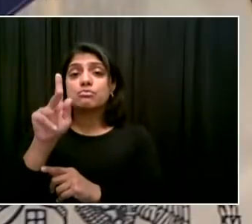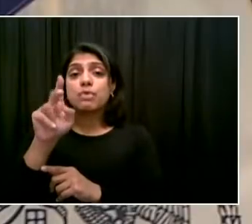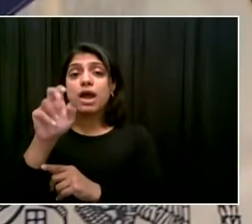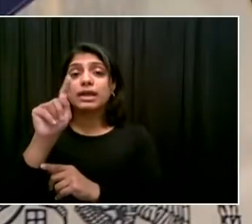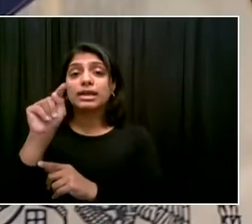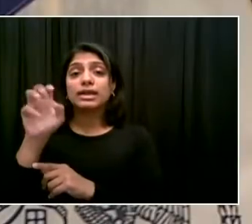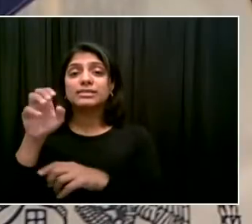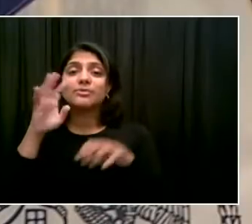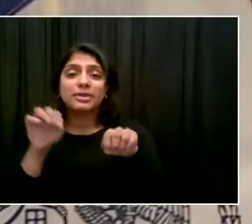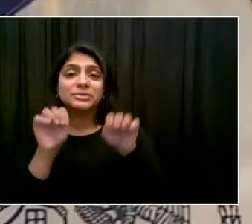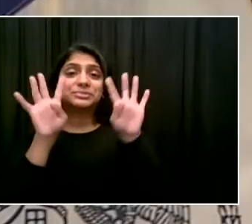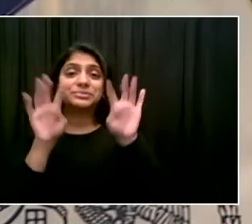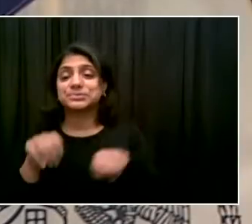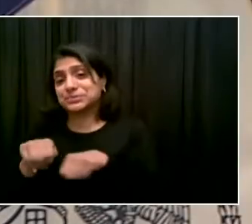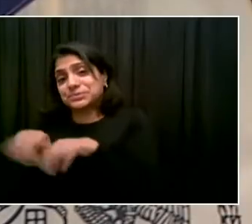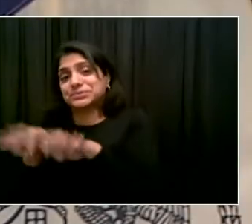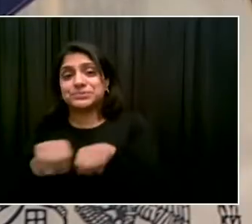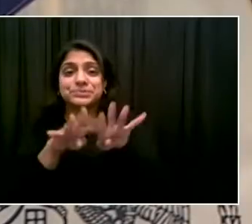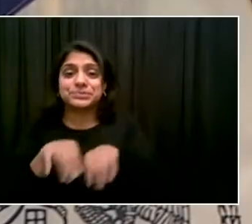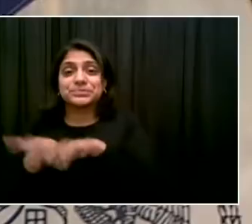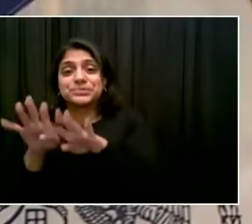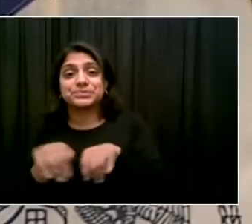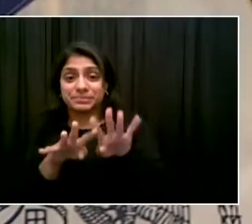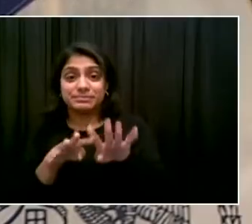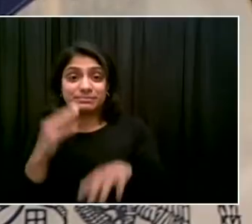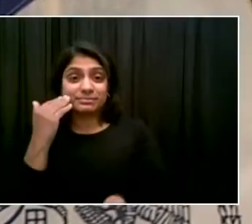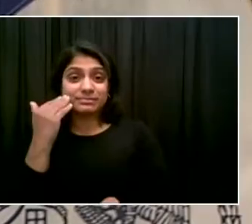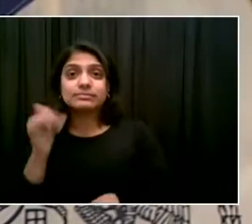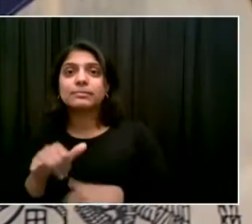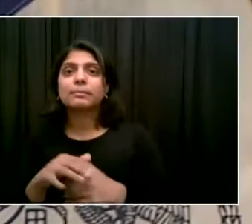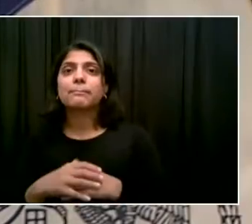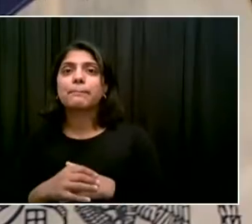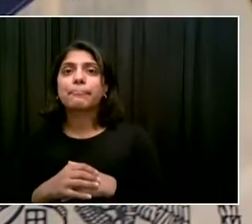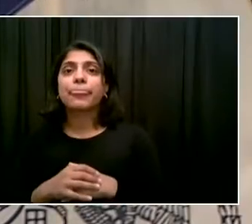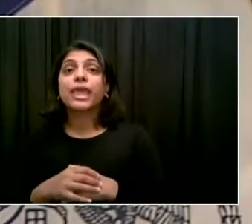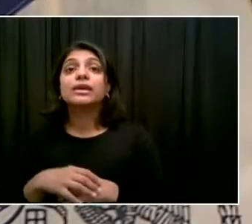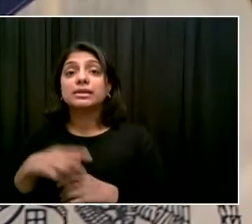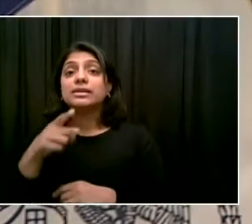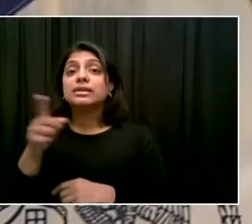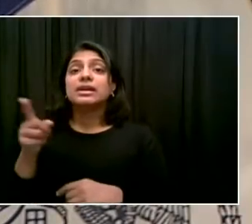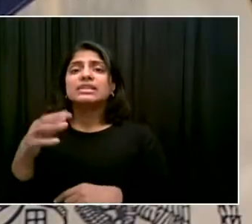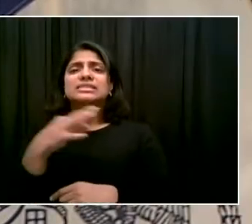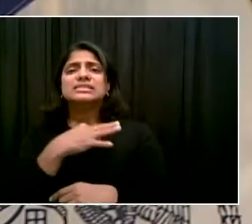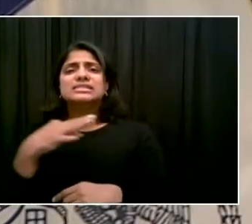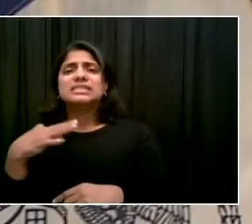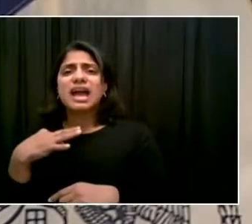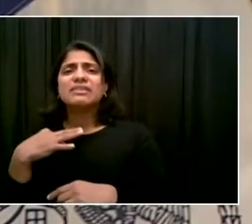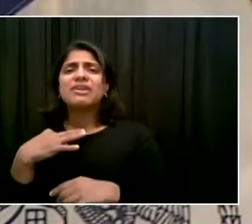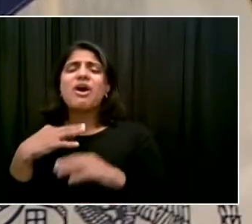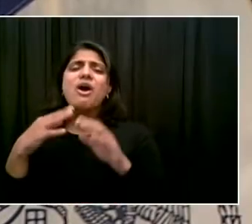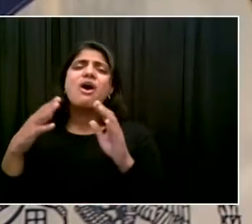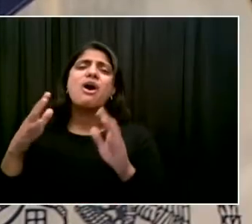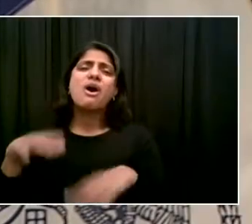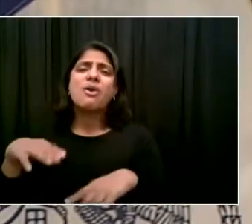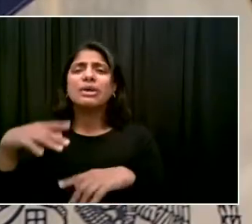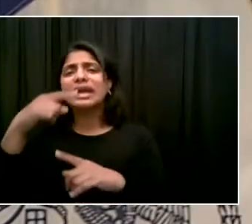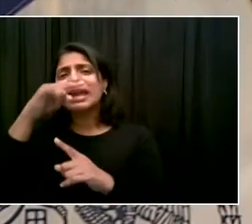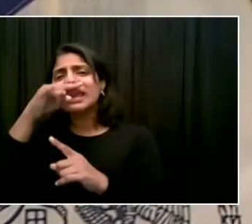YOUR KID IS IN VACCINATED RISK GOING TO LET THE MEN, WE ARE NOT